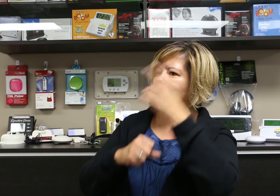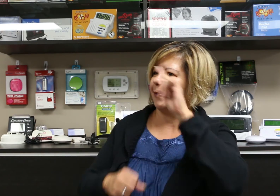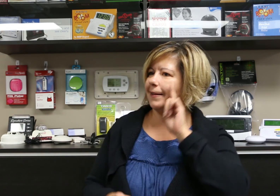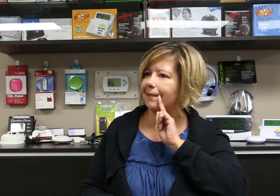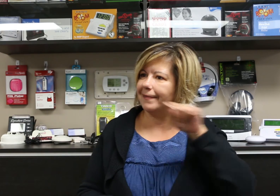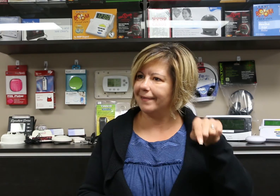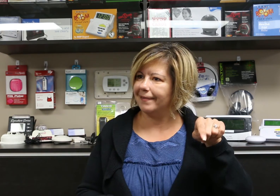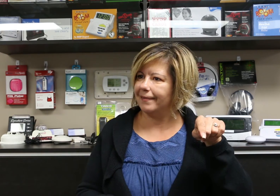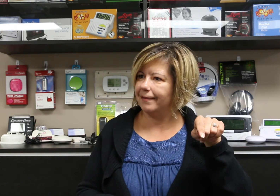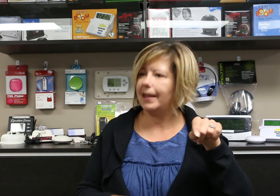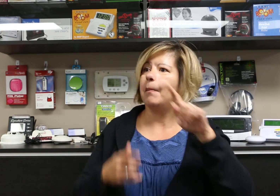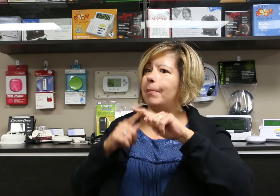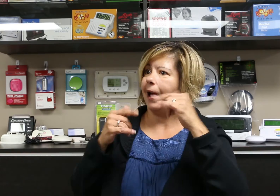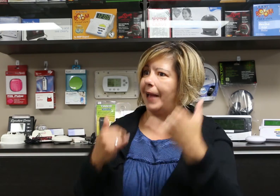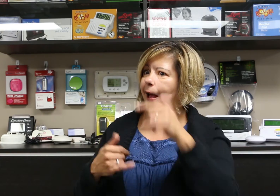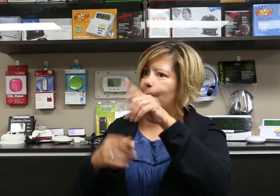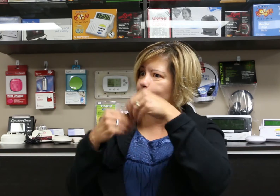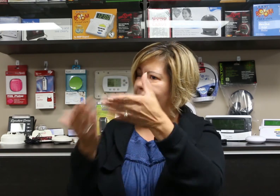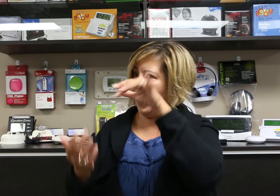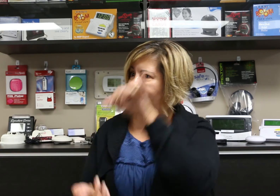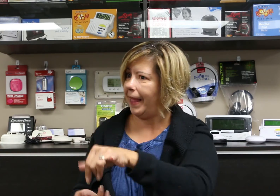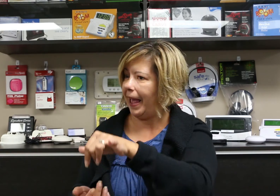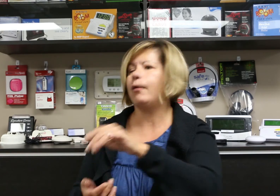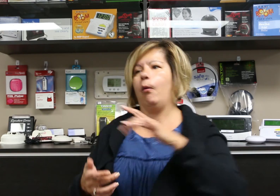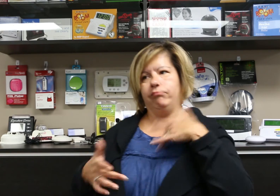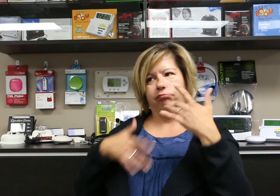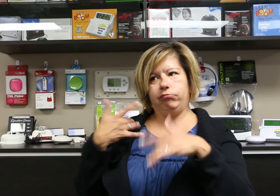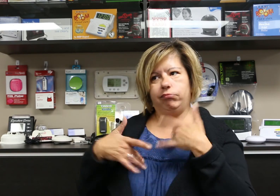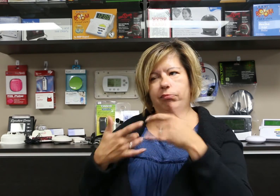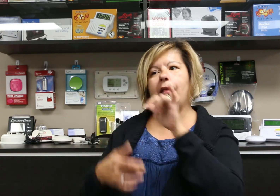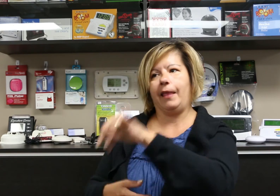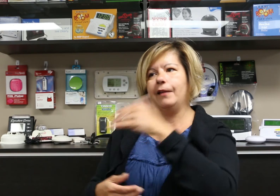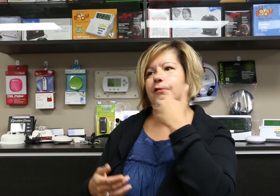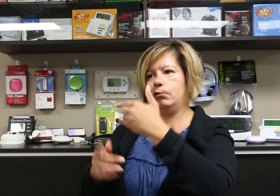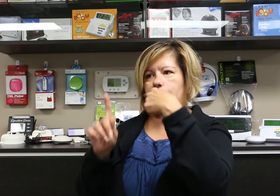enough for deaf individuals. But now that they are going to be providing that, I think